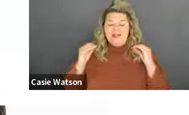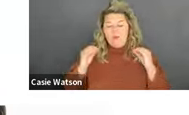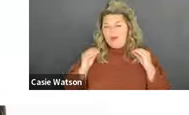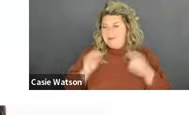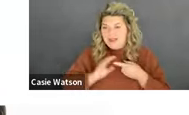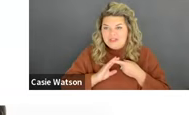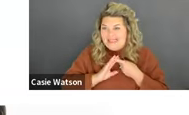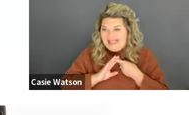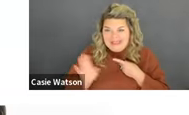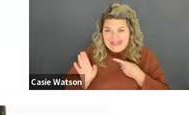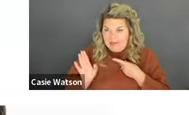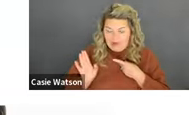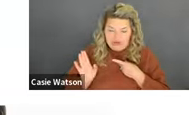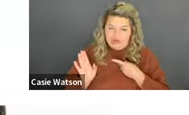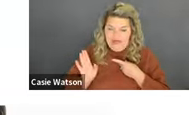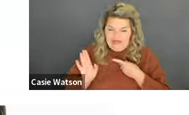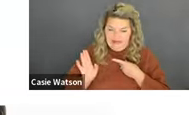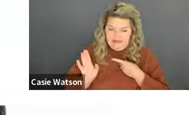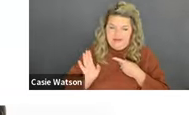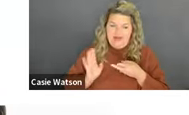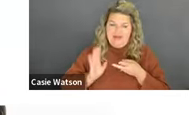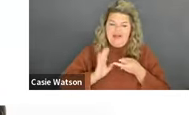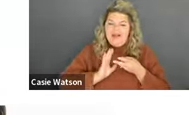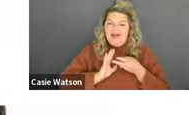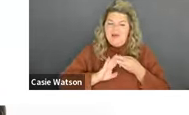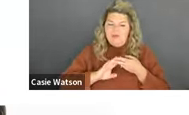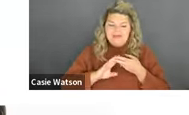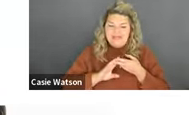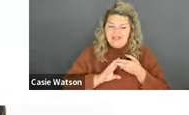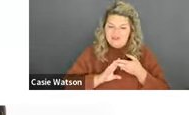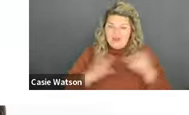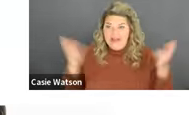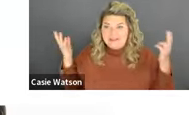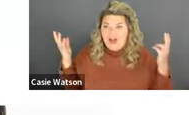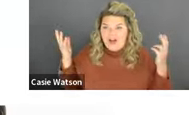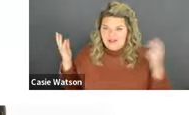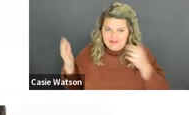is I wouldn't mention anything about a train. I wouldn't say the train is gone.